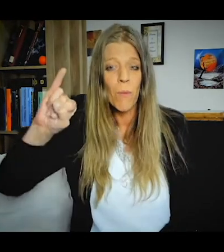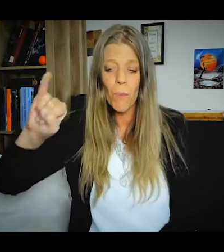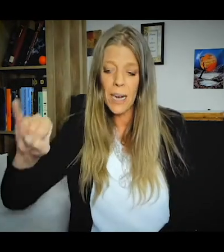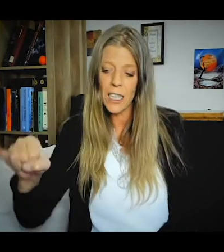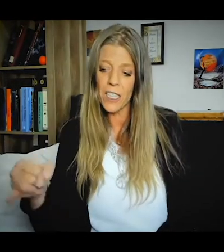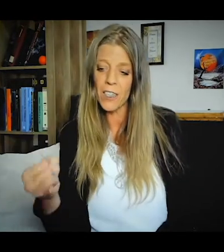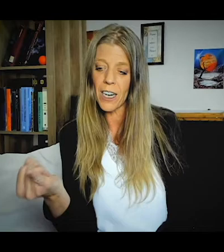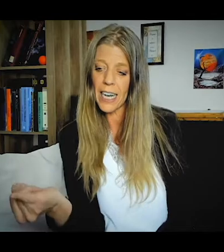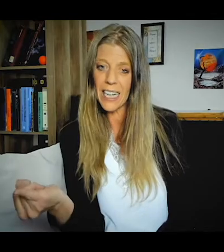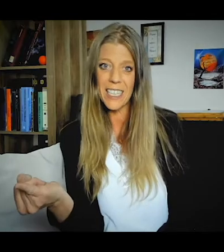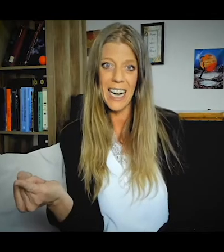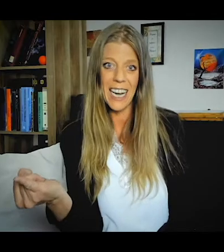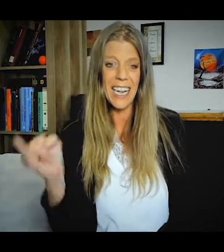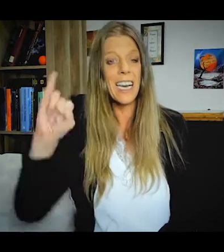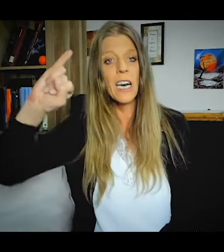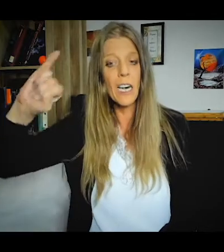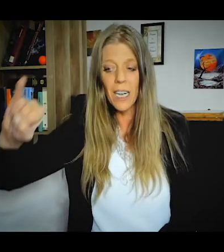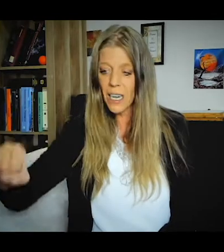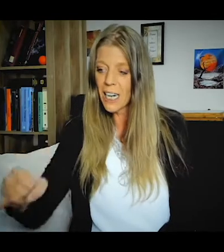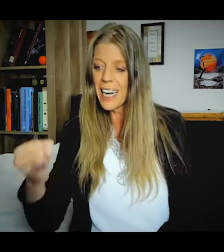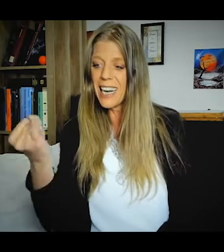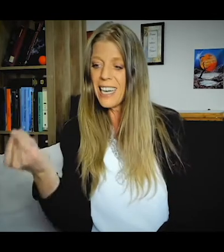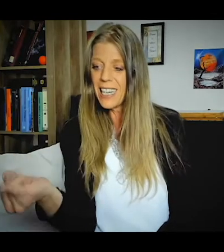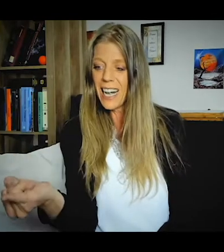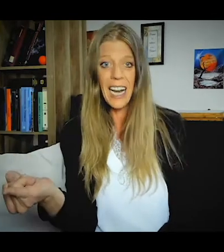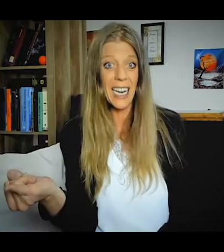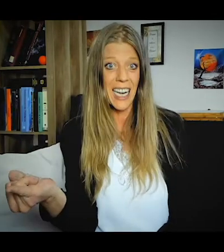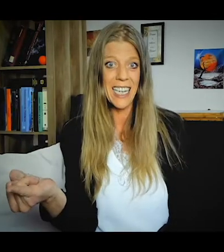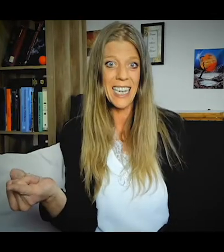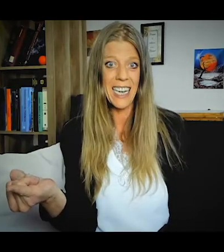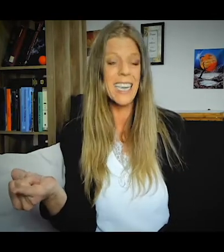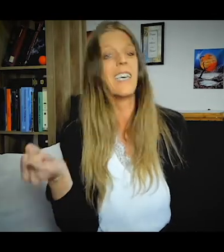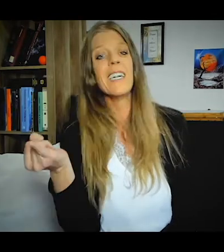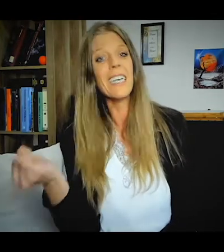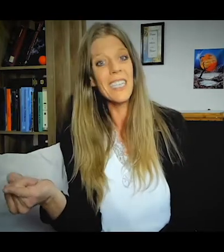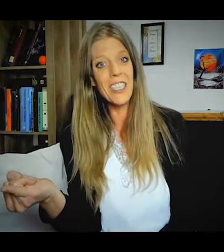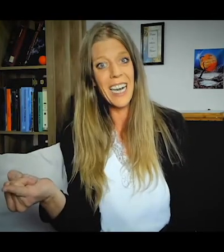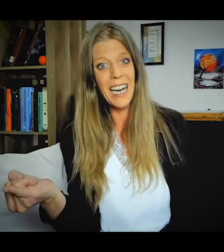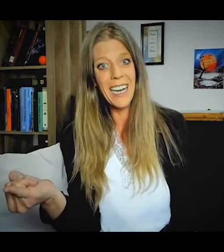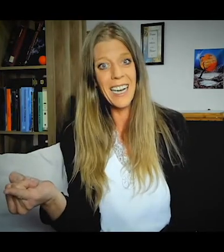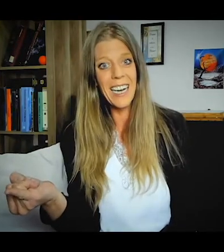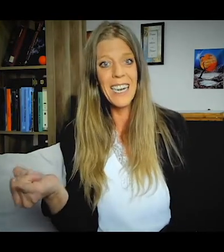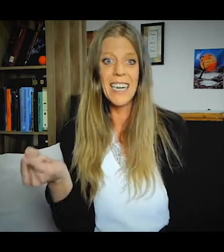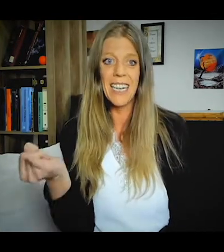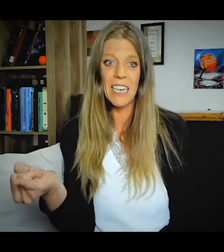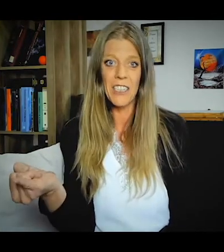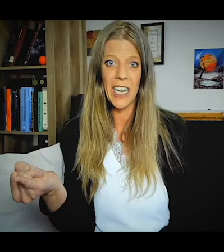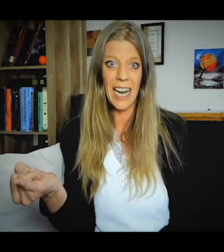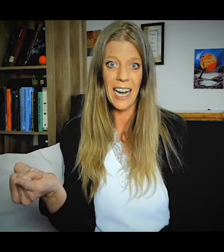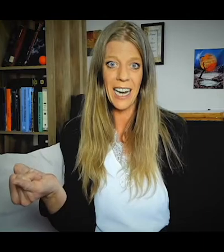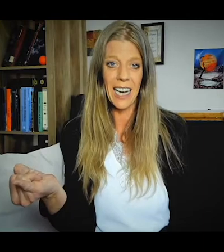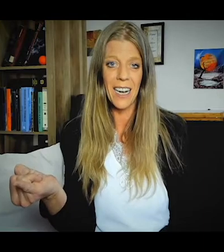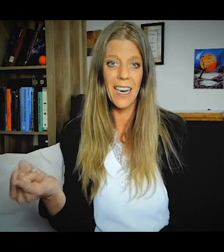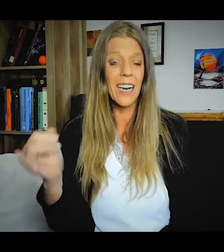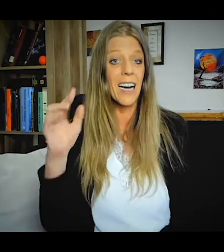Imagine drawing a J and ending. - J - - J -